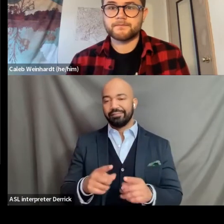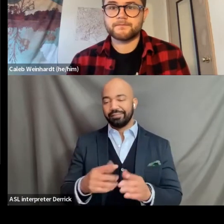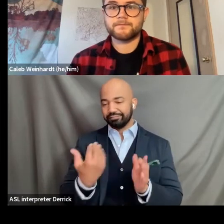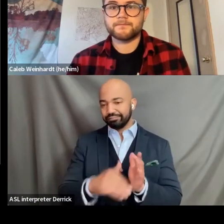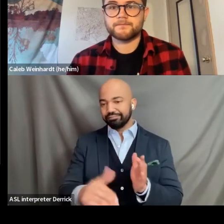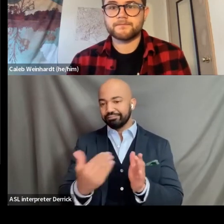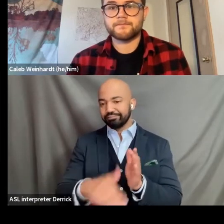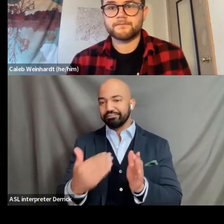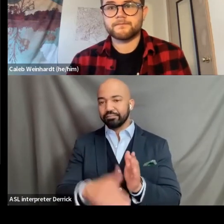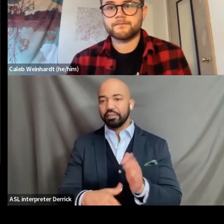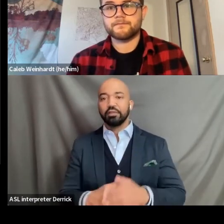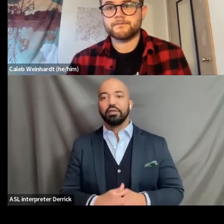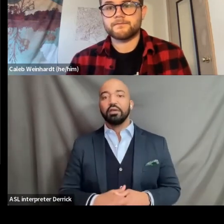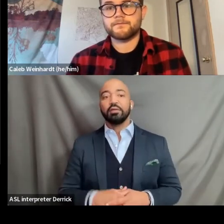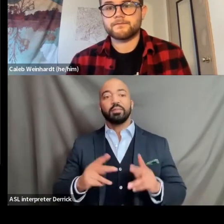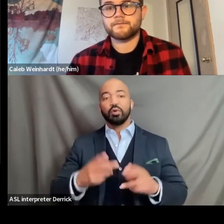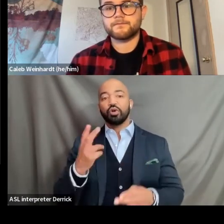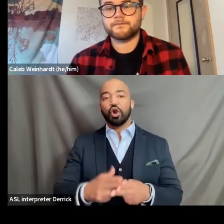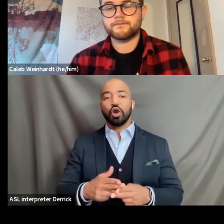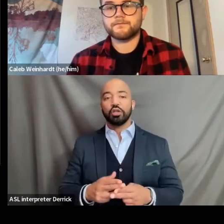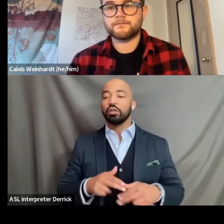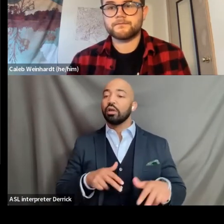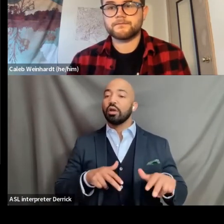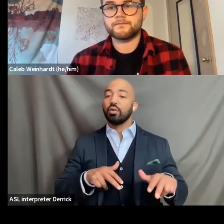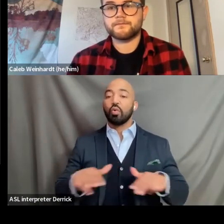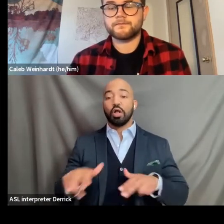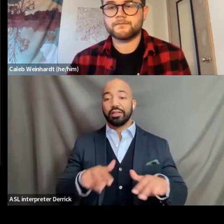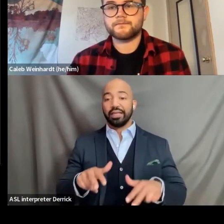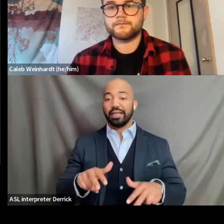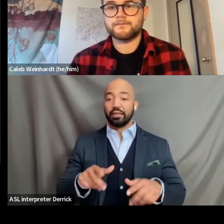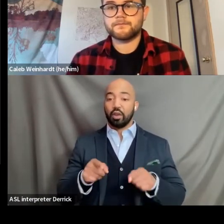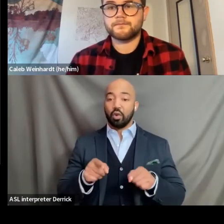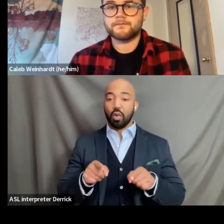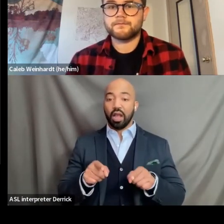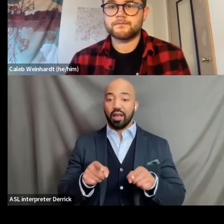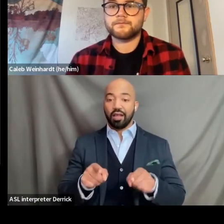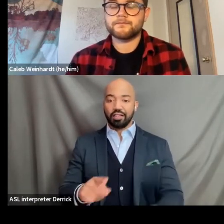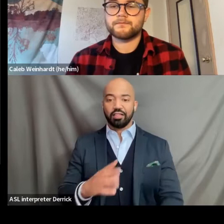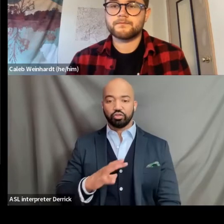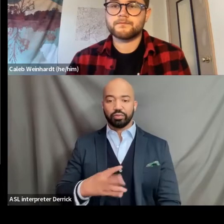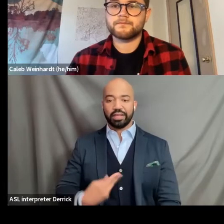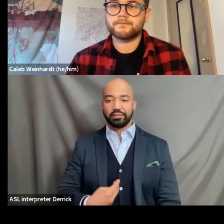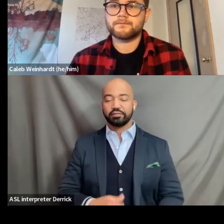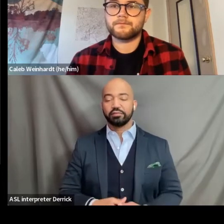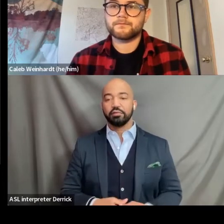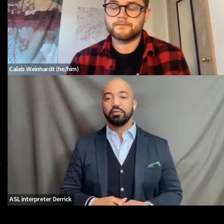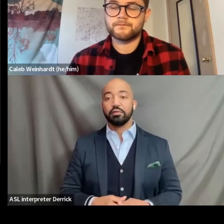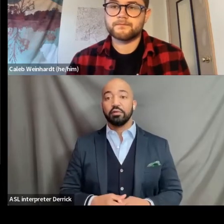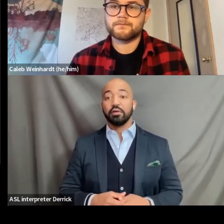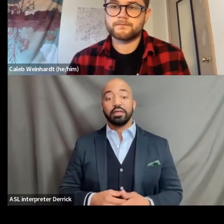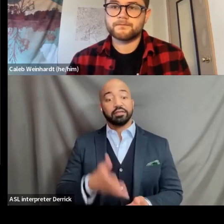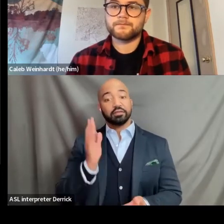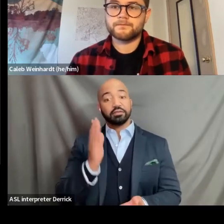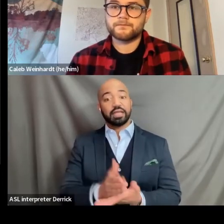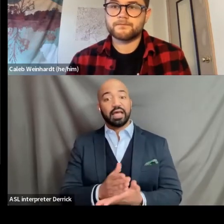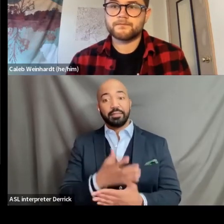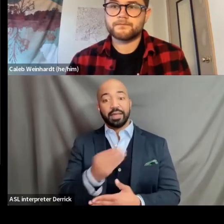as walking while trans or there are stop and frisk laws across the country even though there's not supposed to be anymore